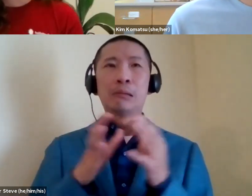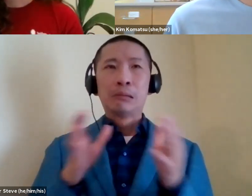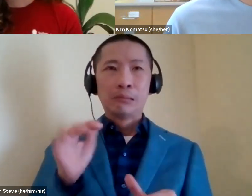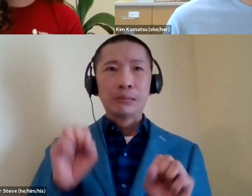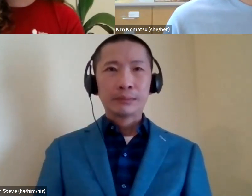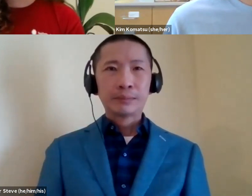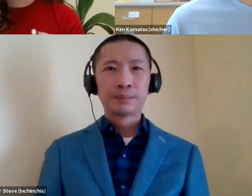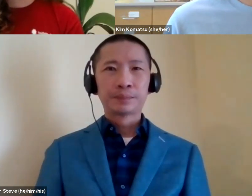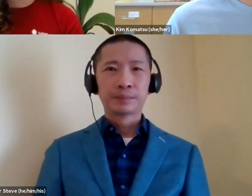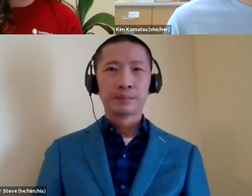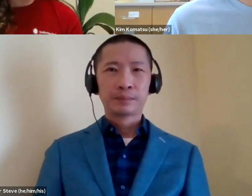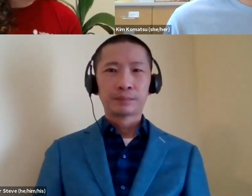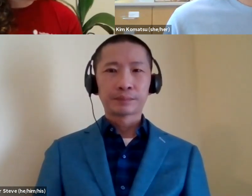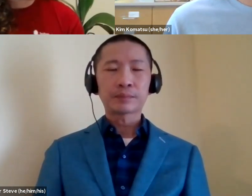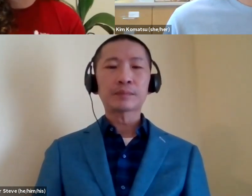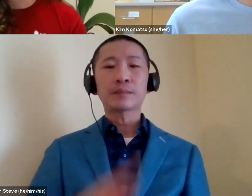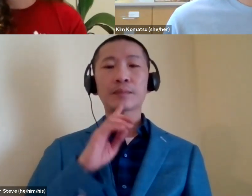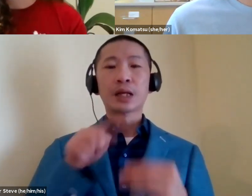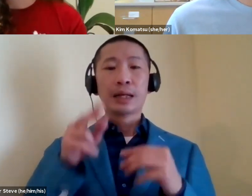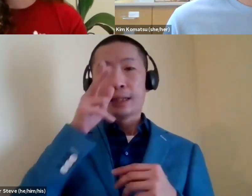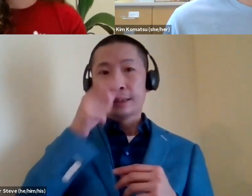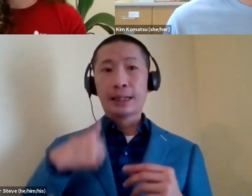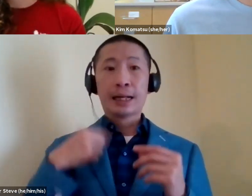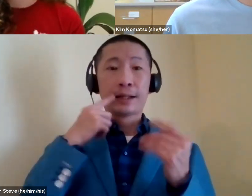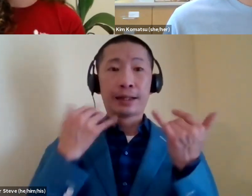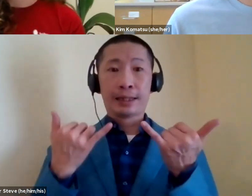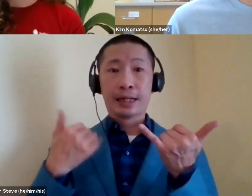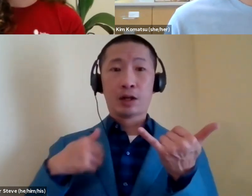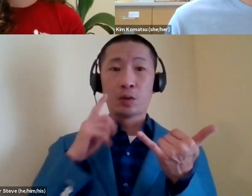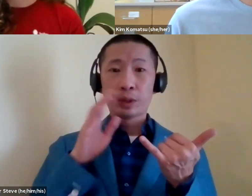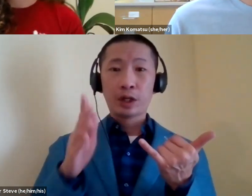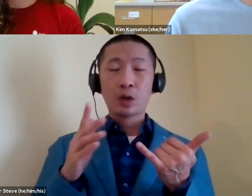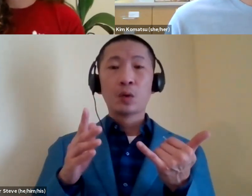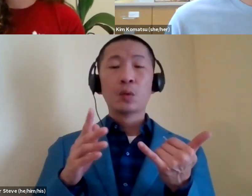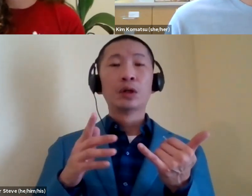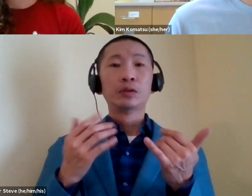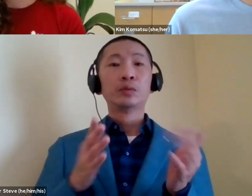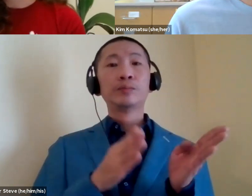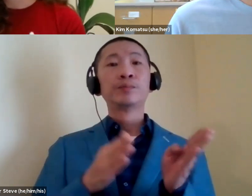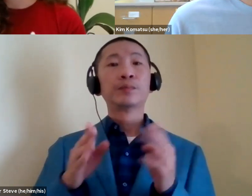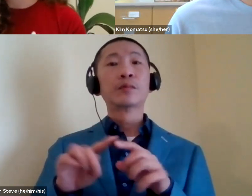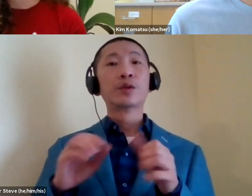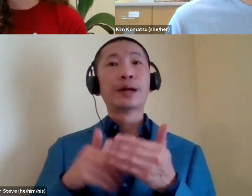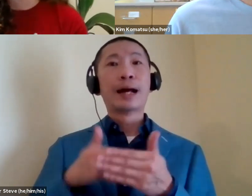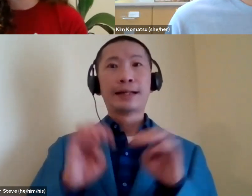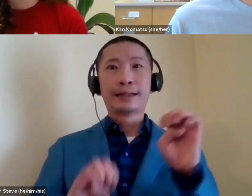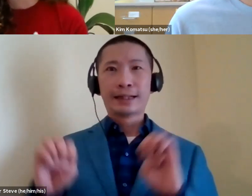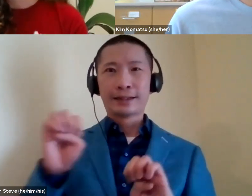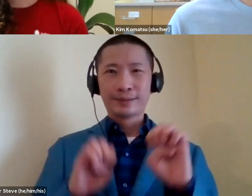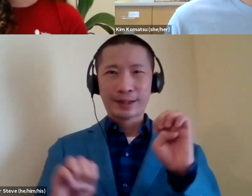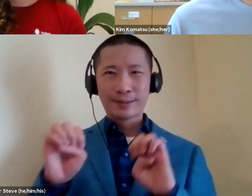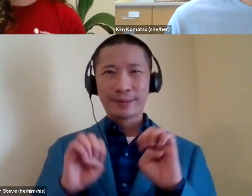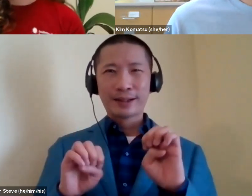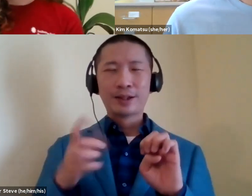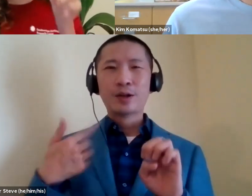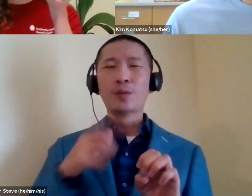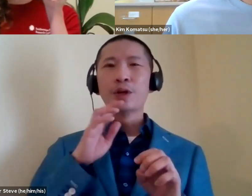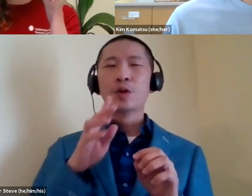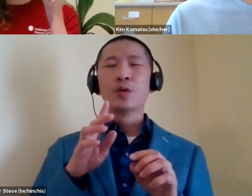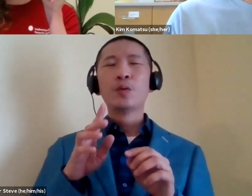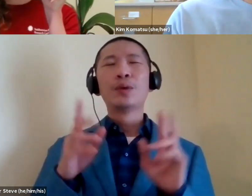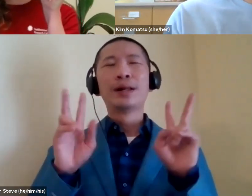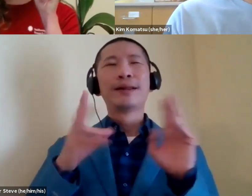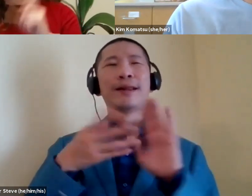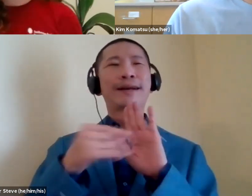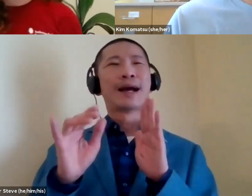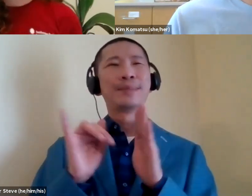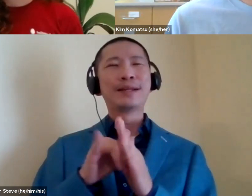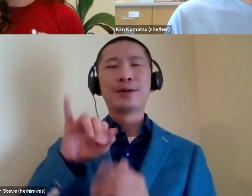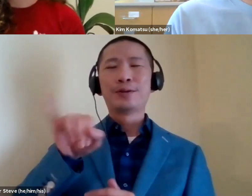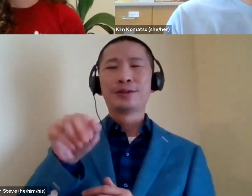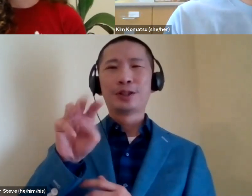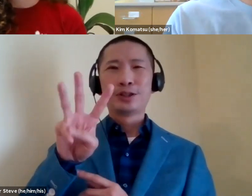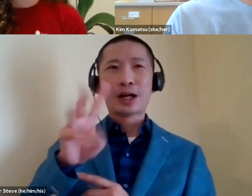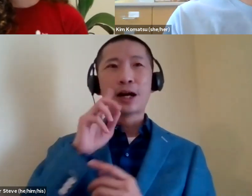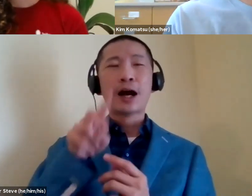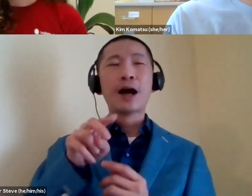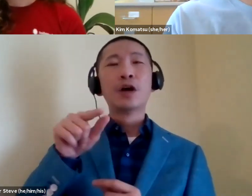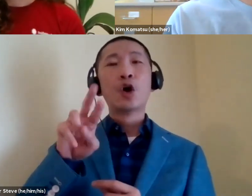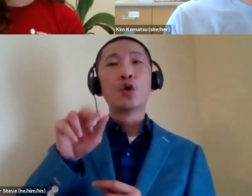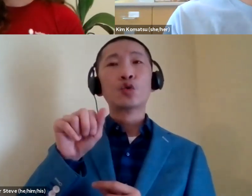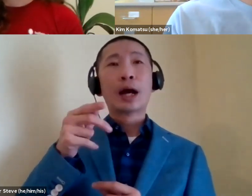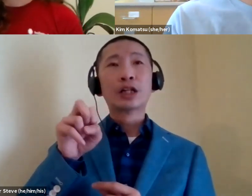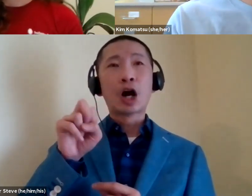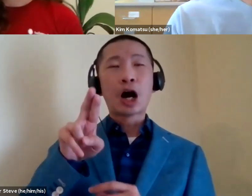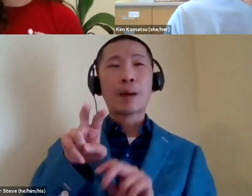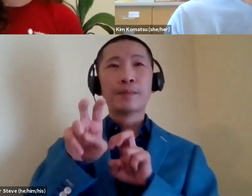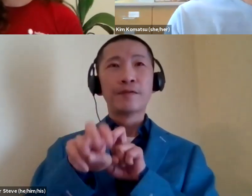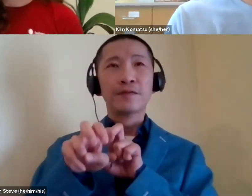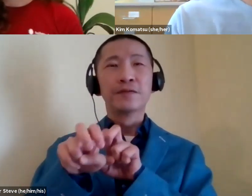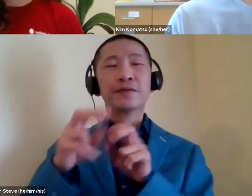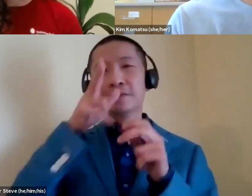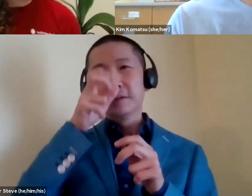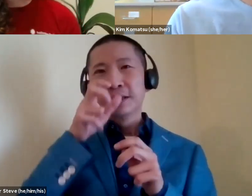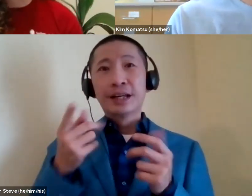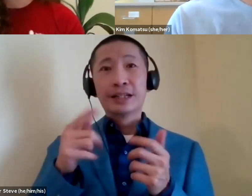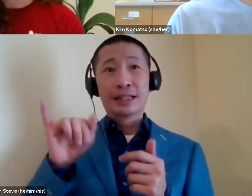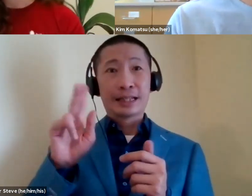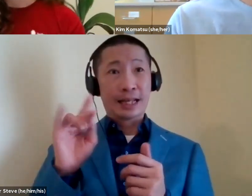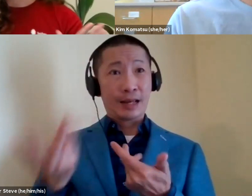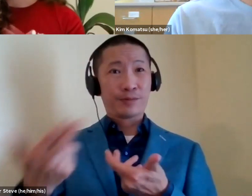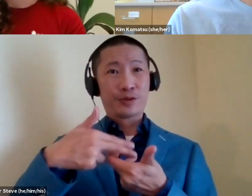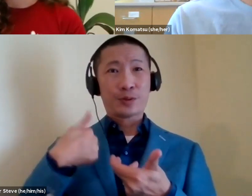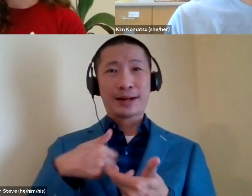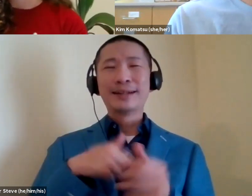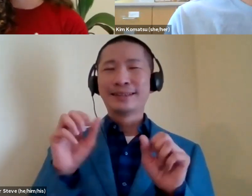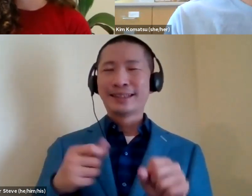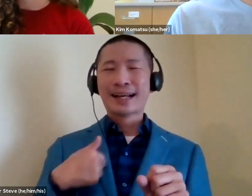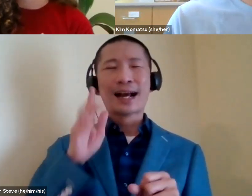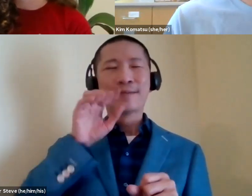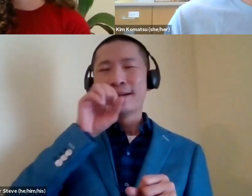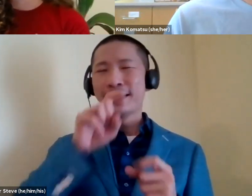Emily Borger: Now, speaking of insects, I think what we're going to do is we're going to move over to our next experiment where we're going to imitate those tiny little jaws of a grasshopper and Kim if you want to join us and do it, along with us feel free I would love to have you help us out.